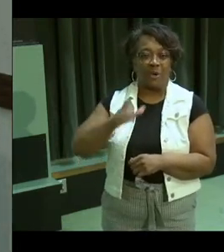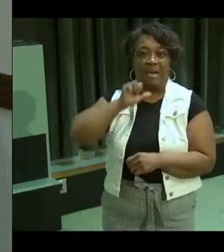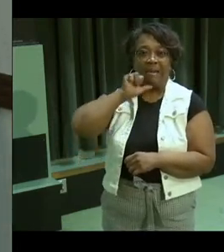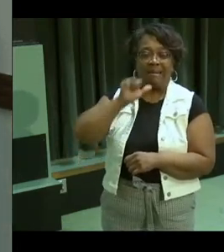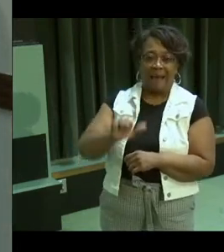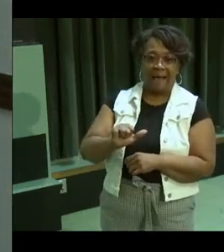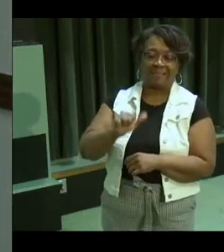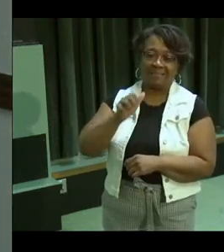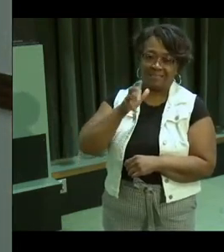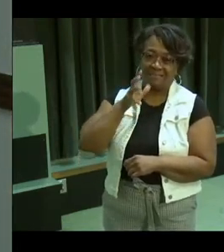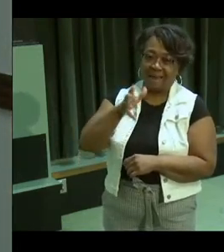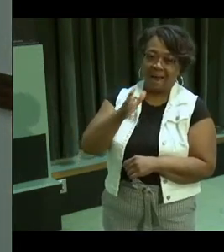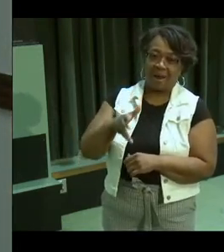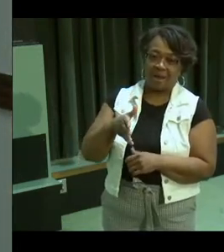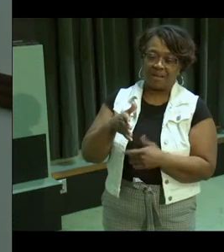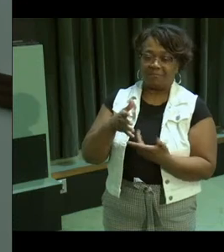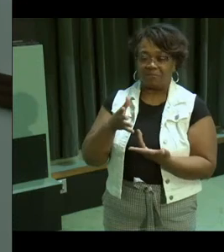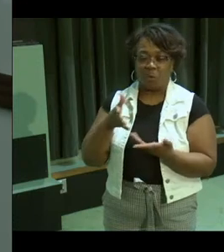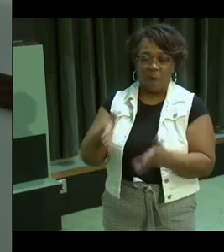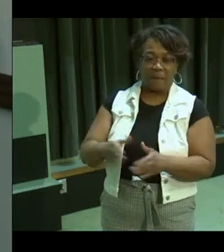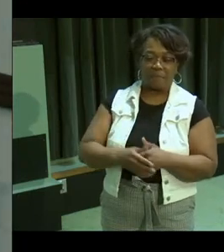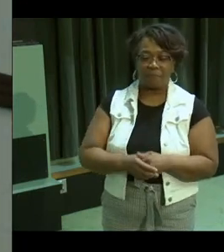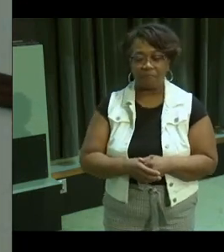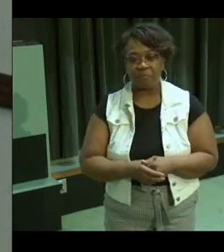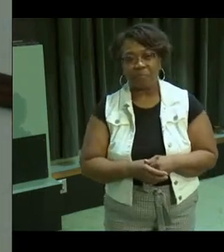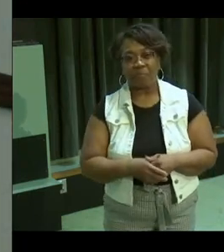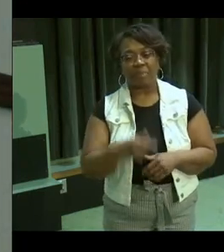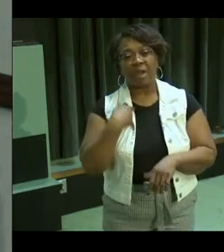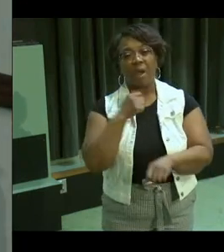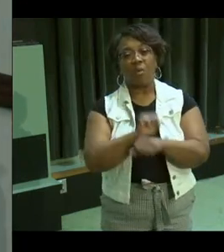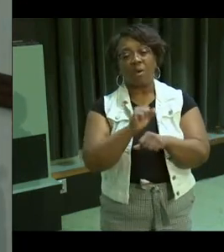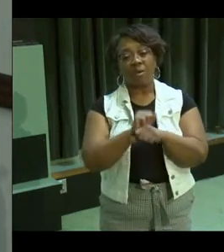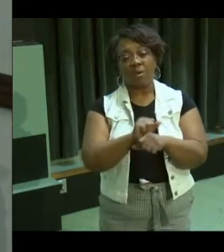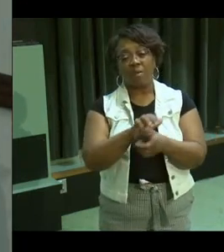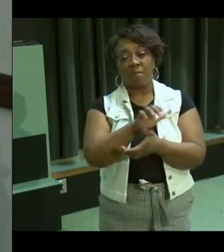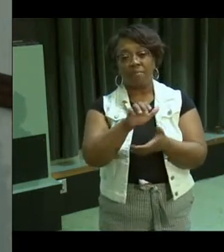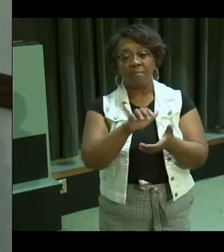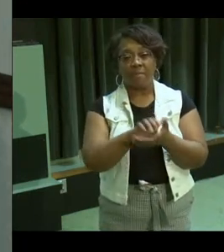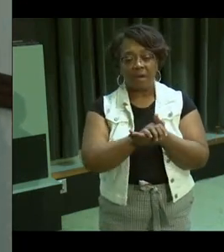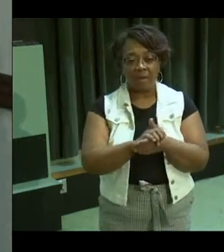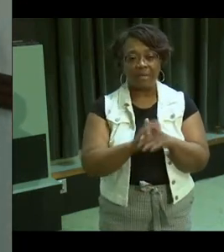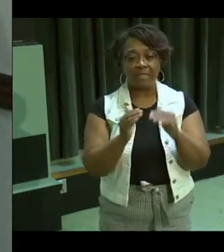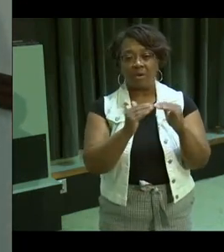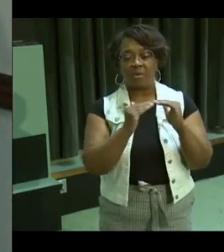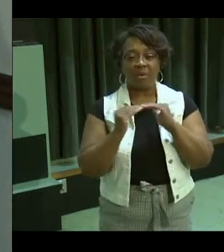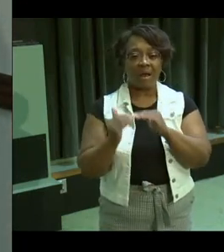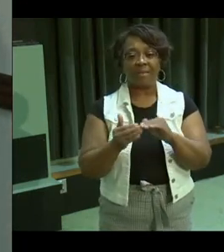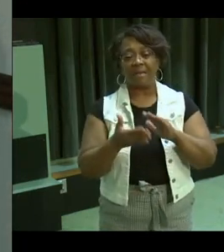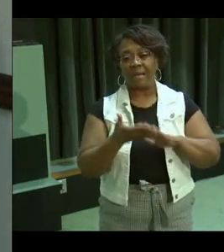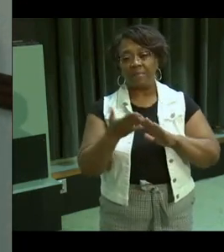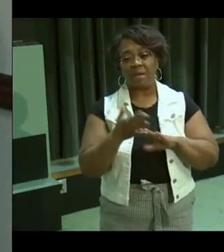Nana way, when I went to work on